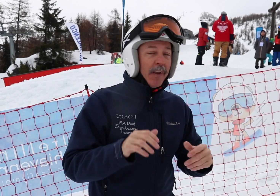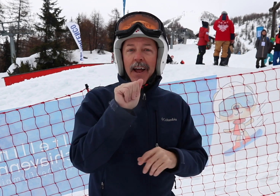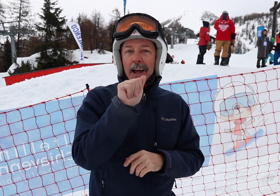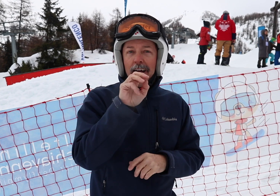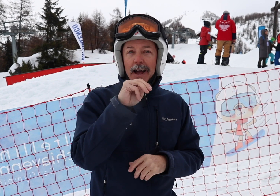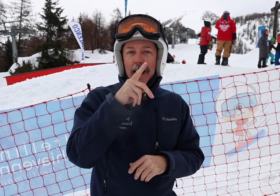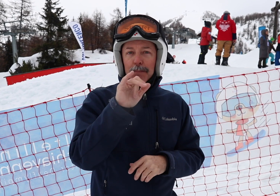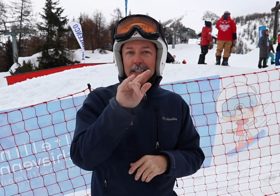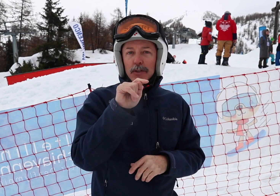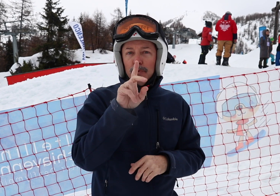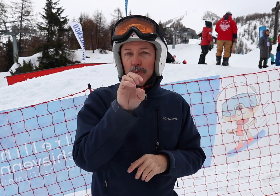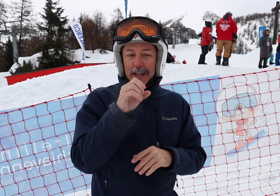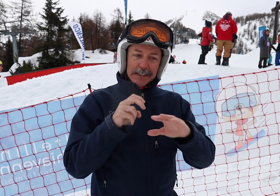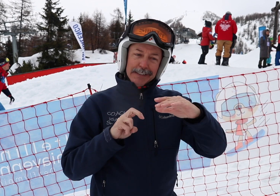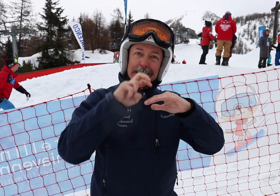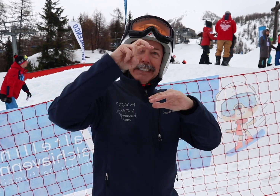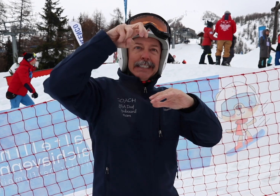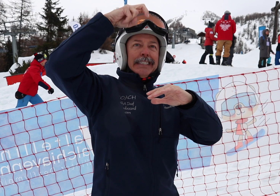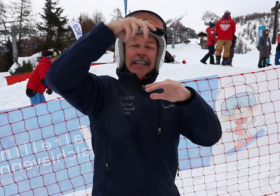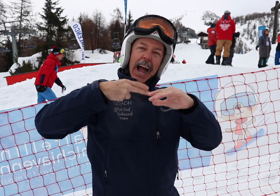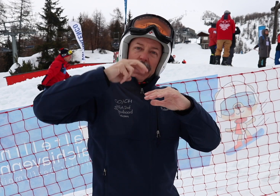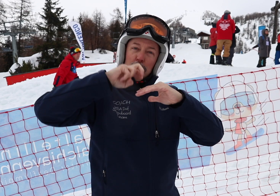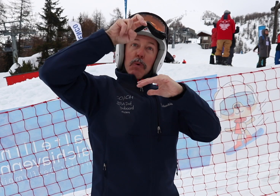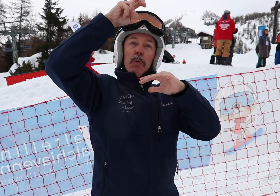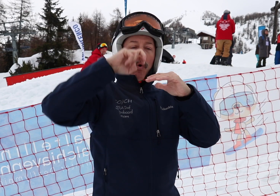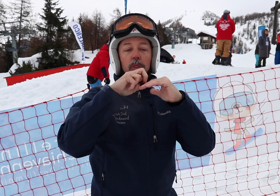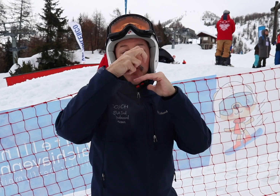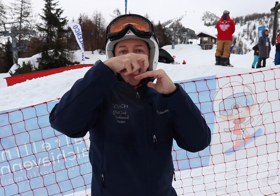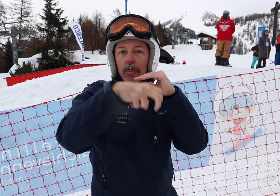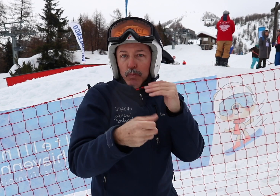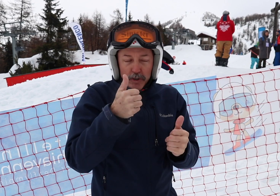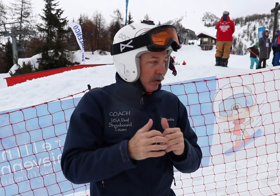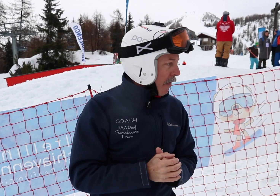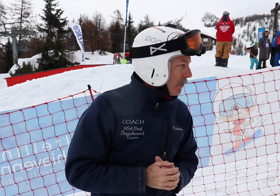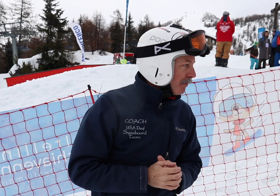Also judged is the amplitude, are their jumps getting a lot of air or not?